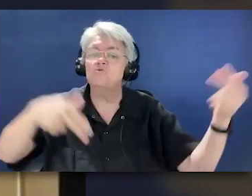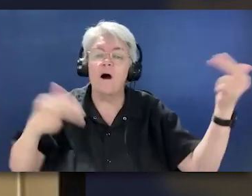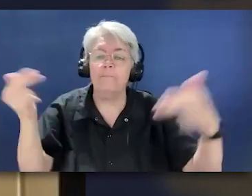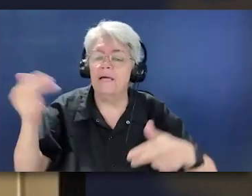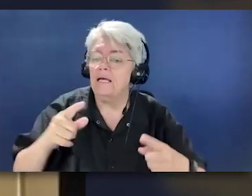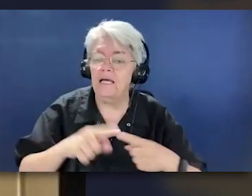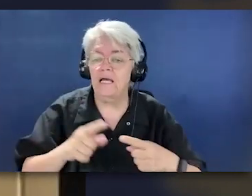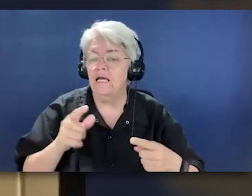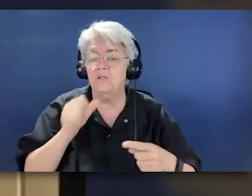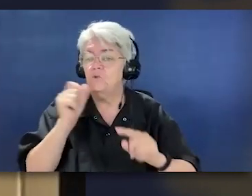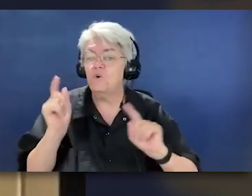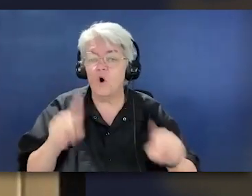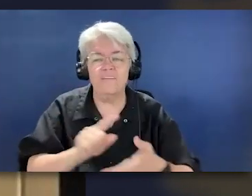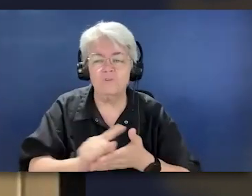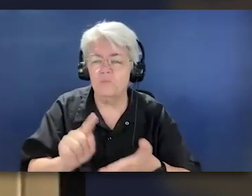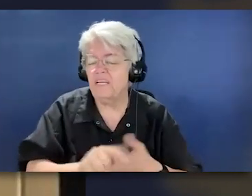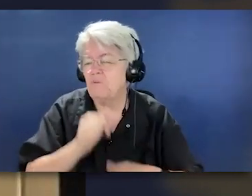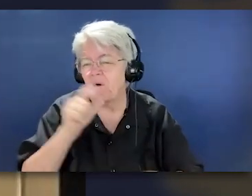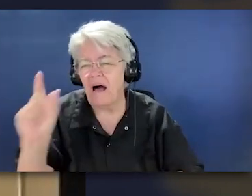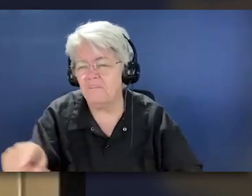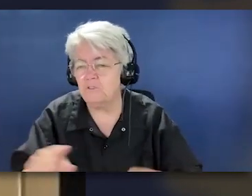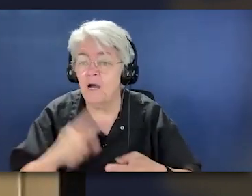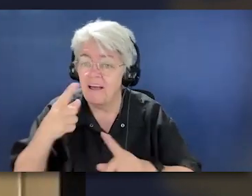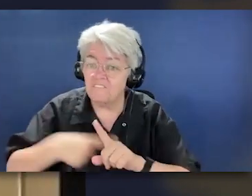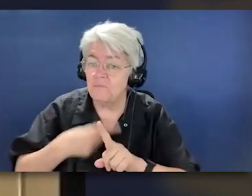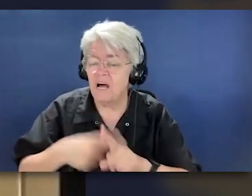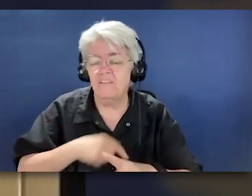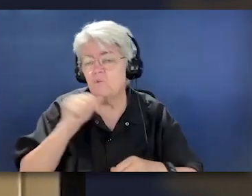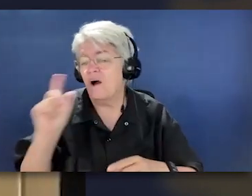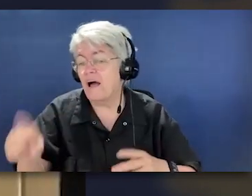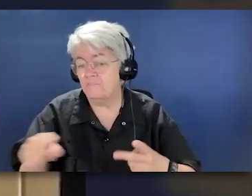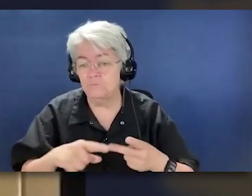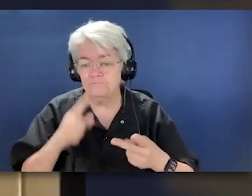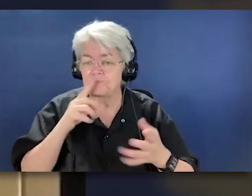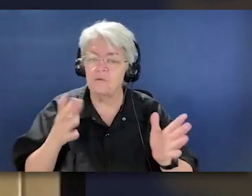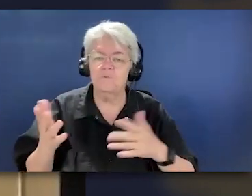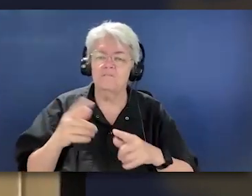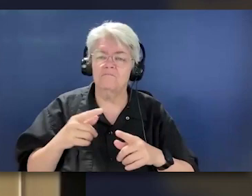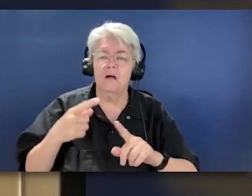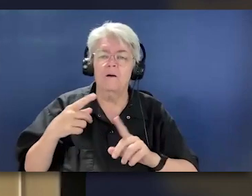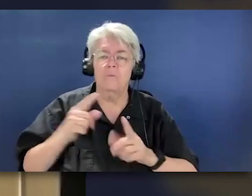got to go every week; you ain’t got to go every month. We’ve moved back from weekly to monthly,